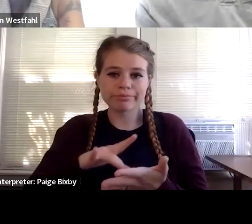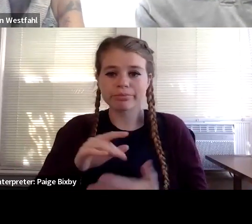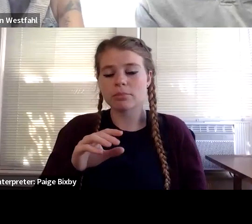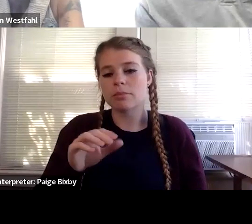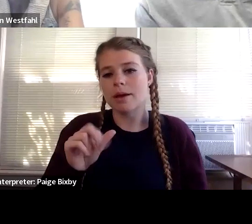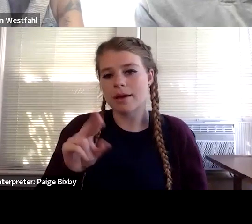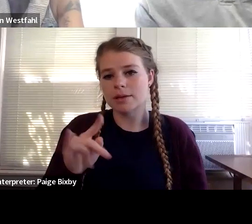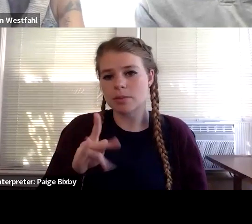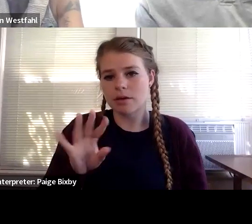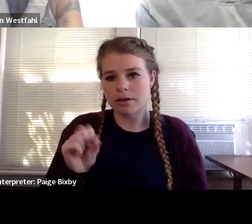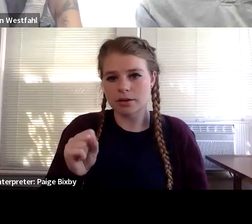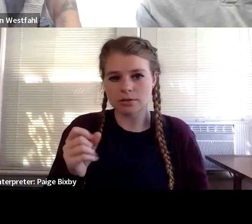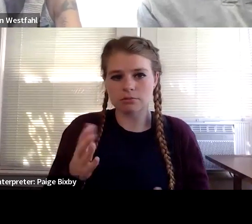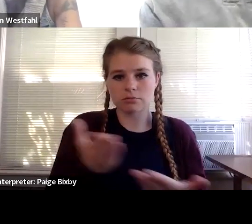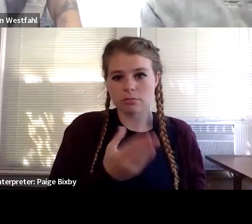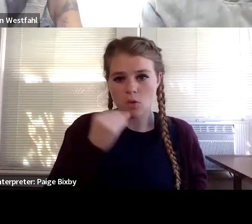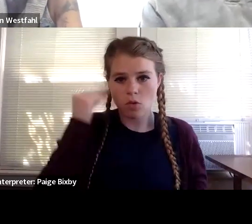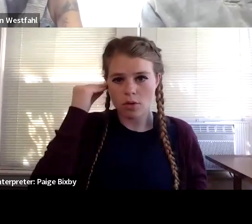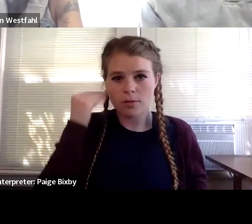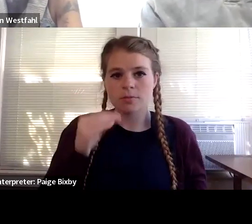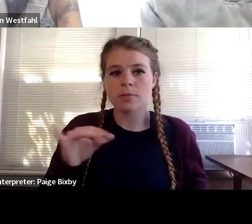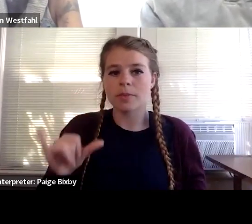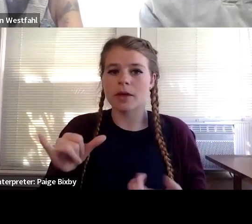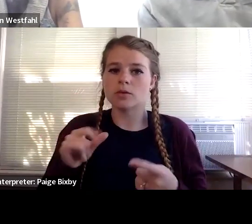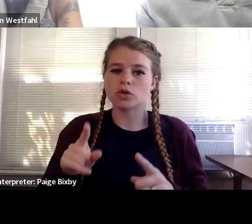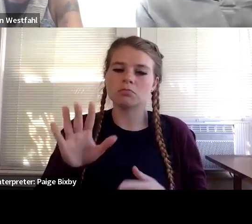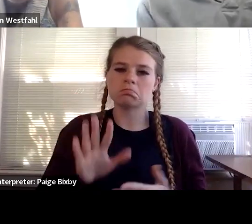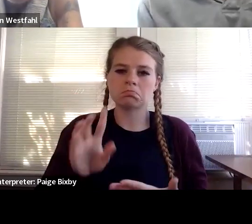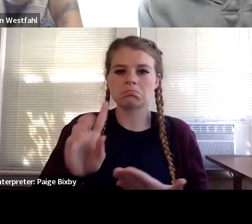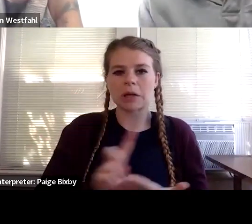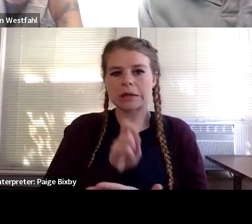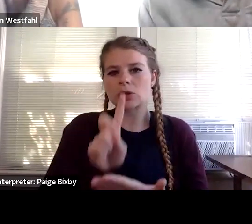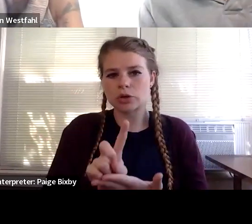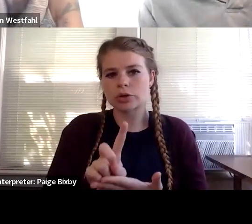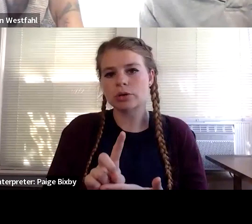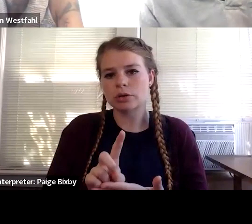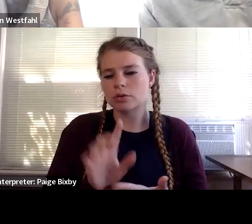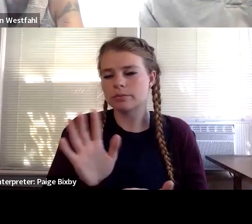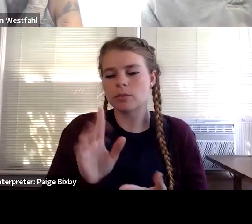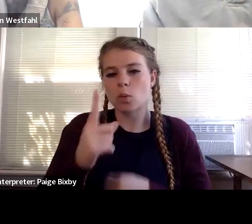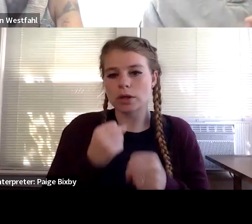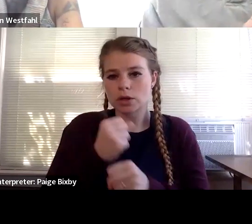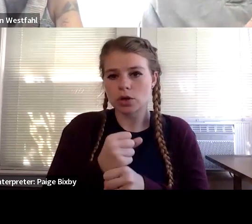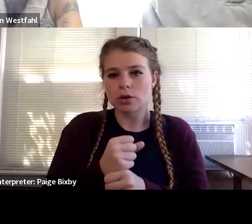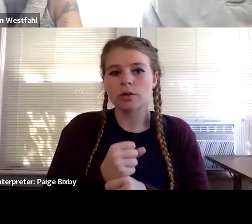And this is over about a year's time that this all takes, I go to Penn once and they do a MRI,